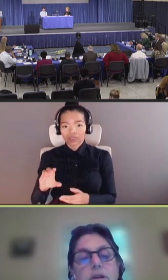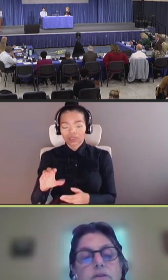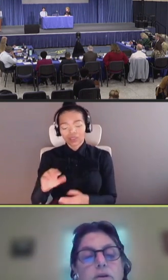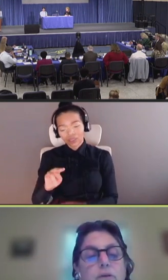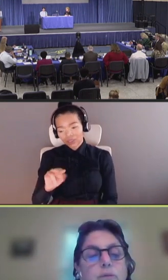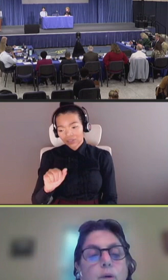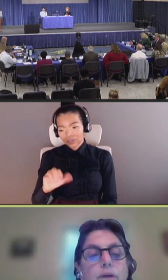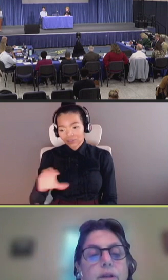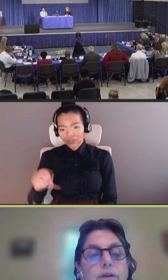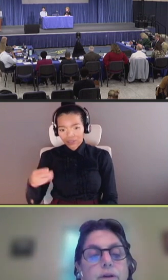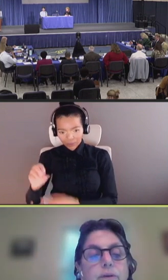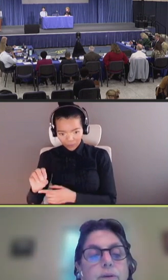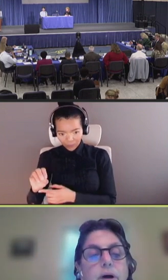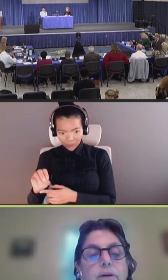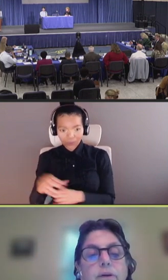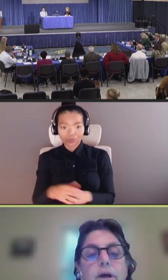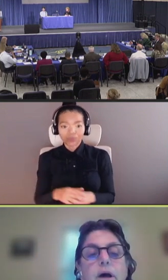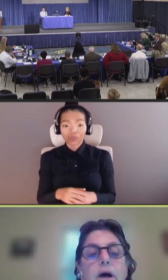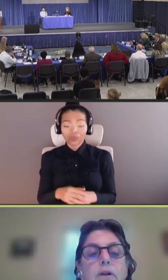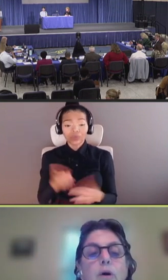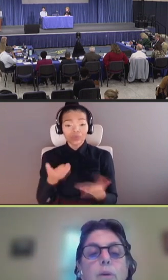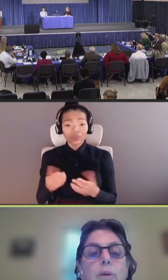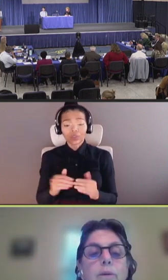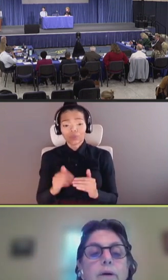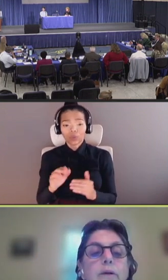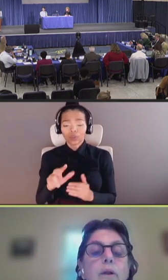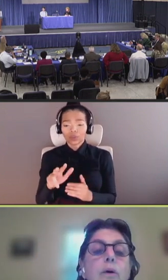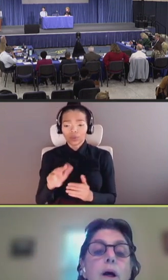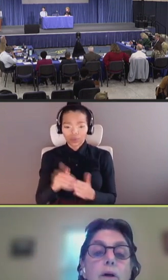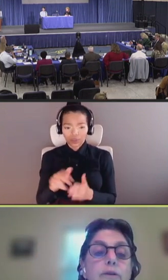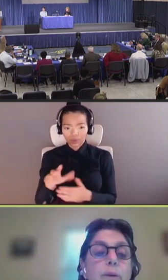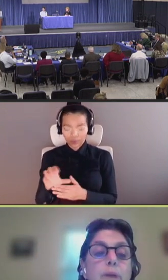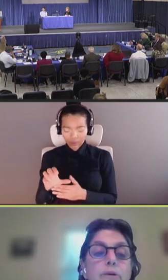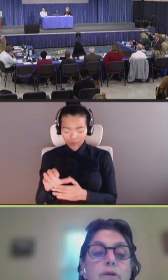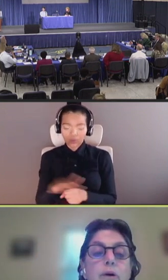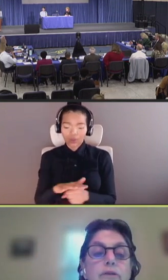that serves more than 3300 local public -- local health departments across the